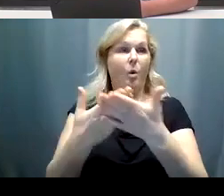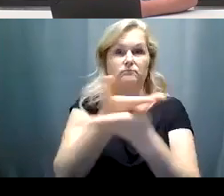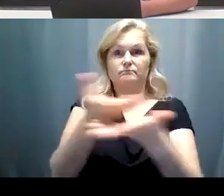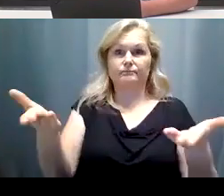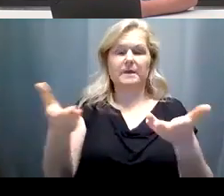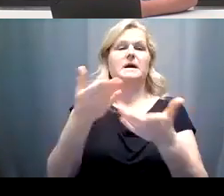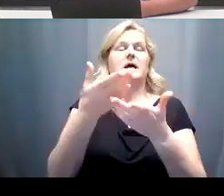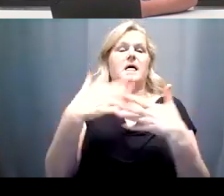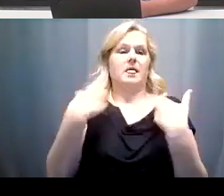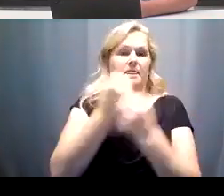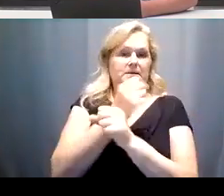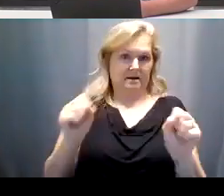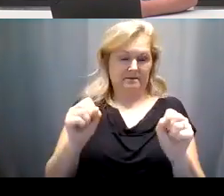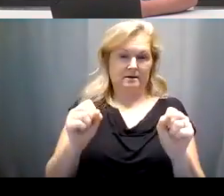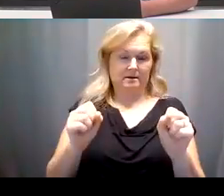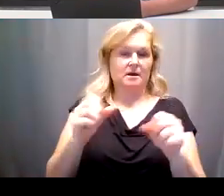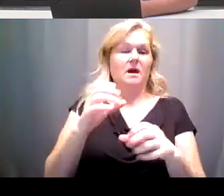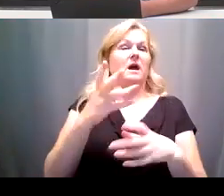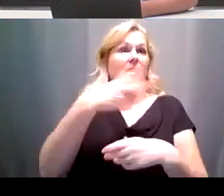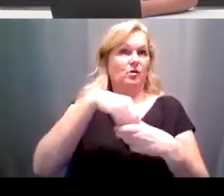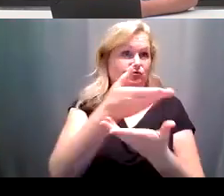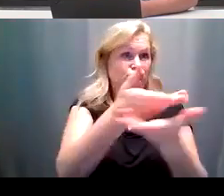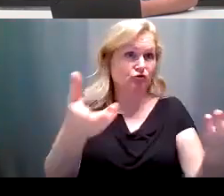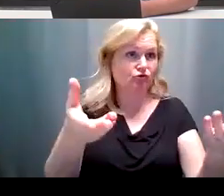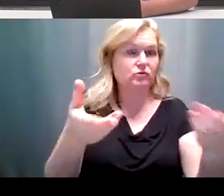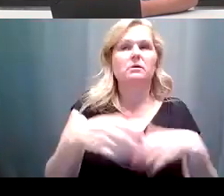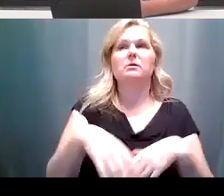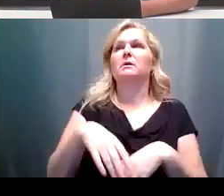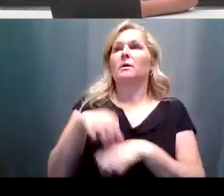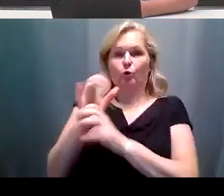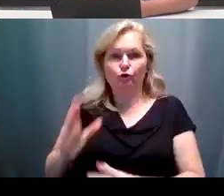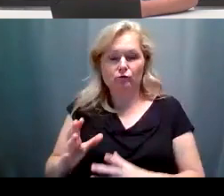This includes electors, election workers, as well as candidates and their teams